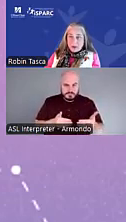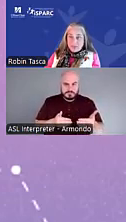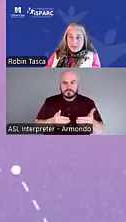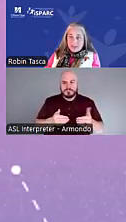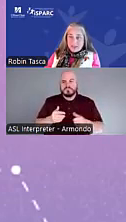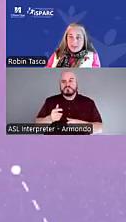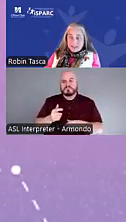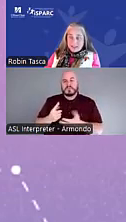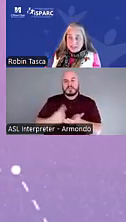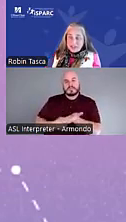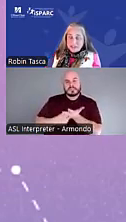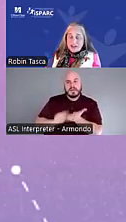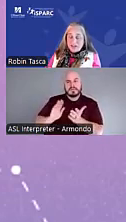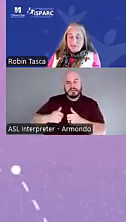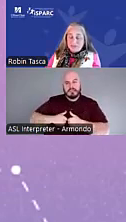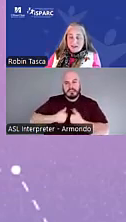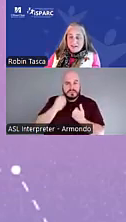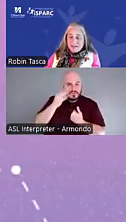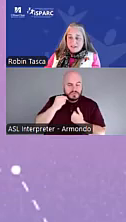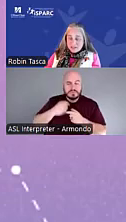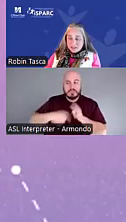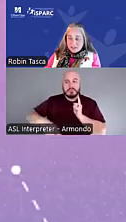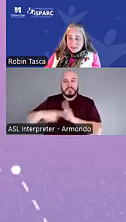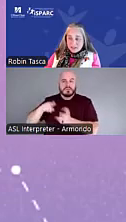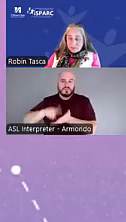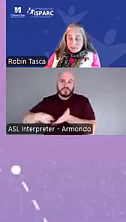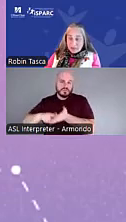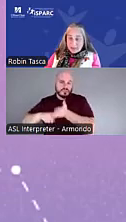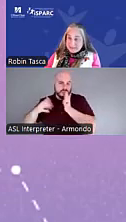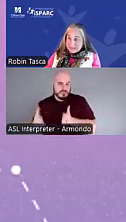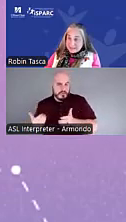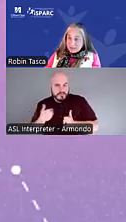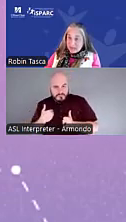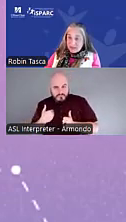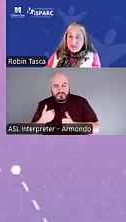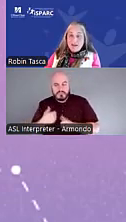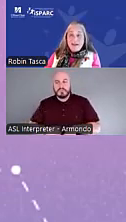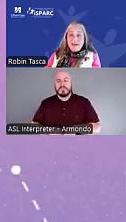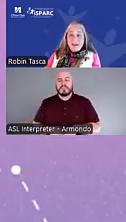as well as researchers that are the podcast guests that we have.